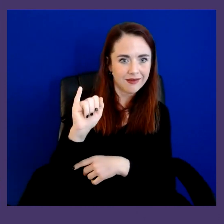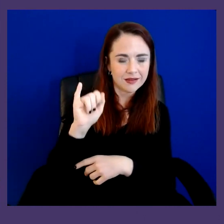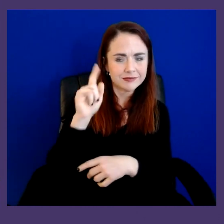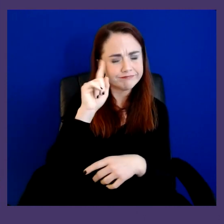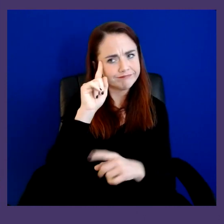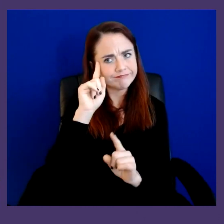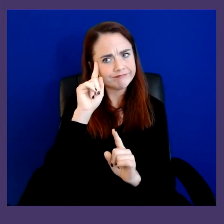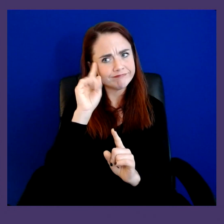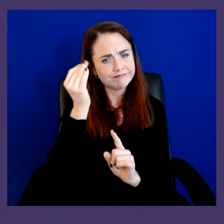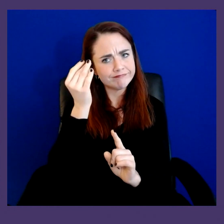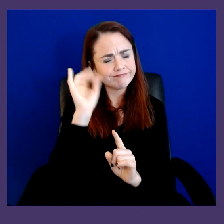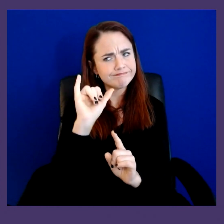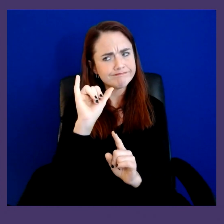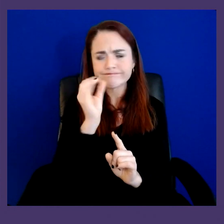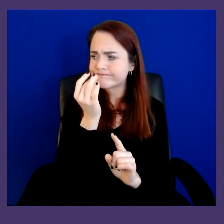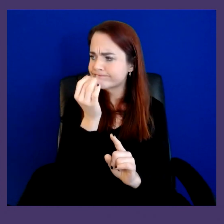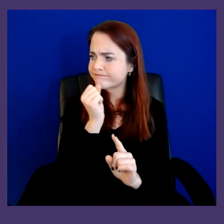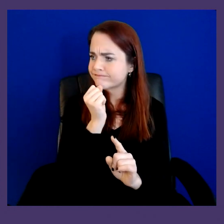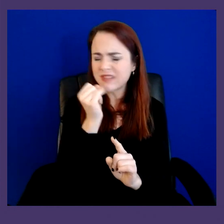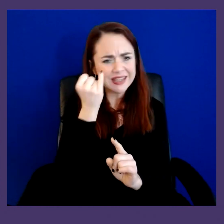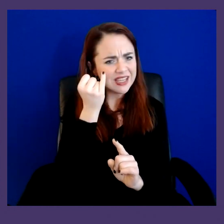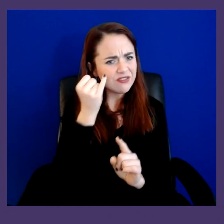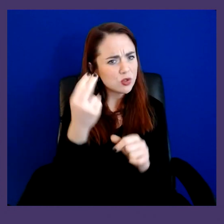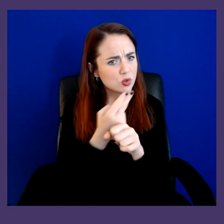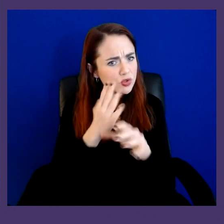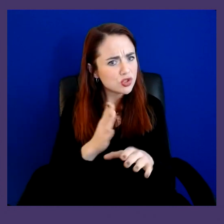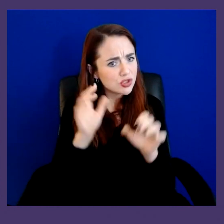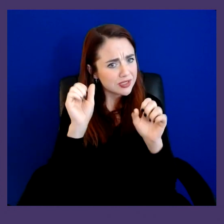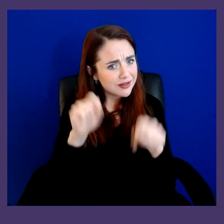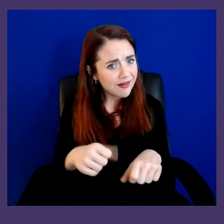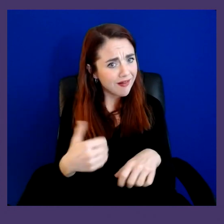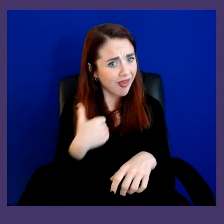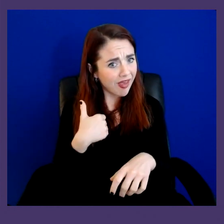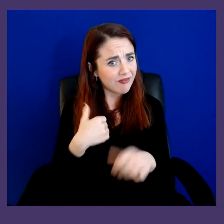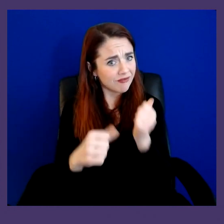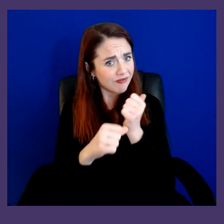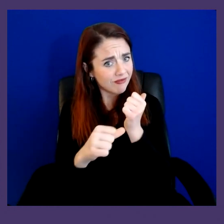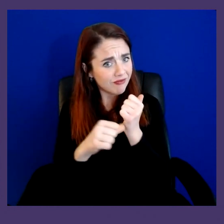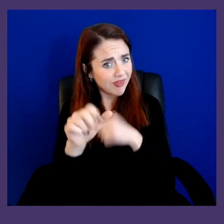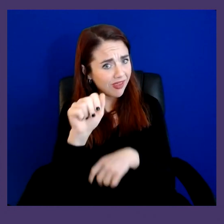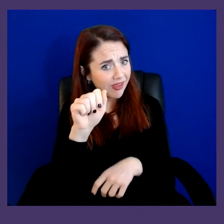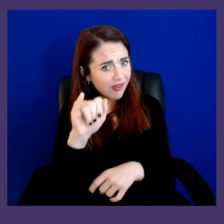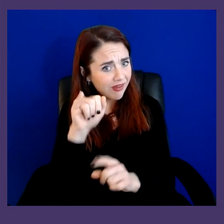"What if our users could have an AI assistant available 24/7 to see for them?"